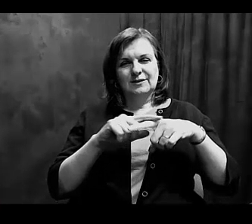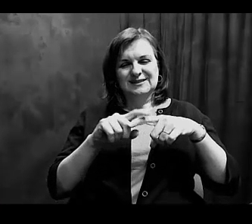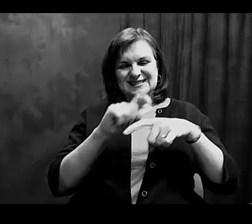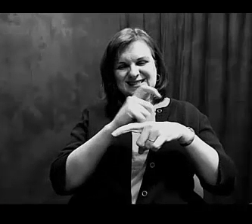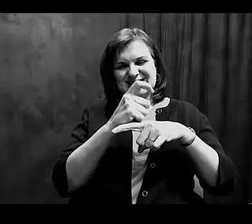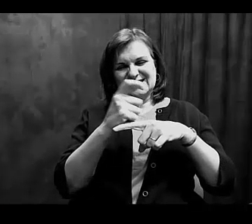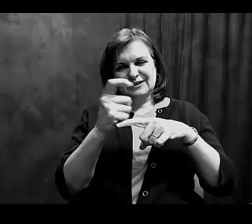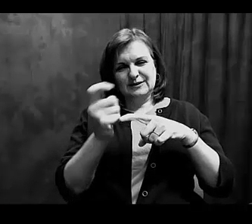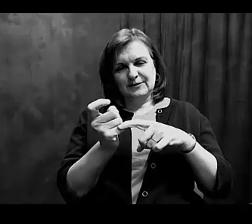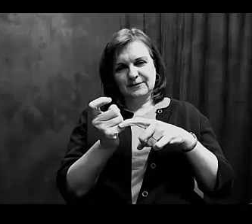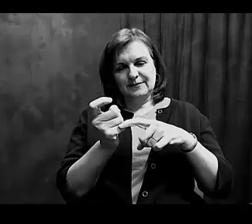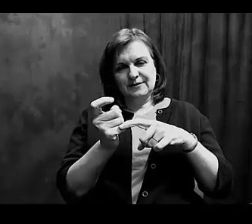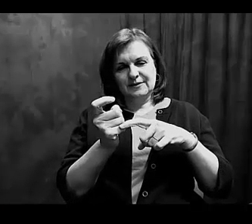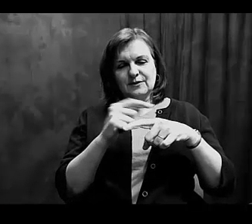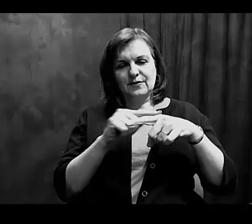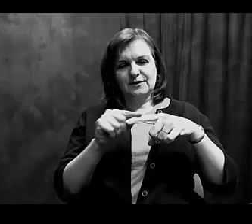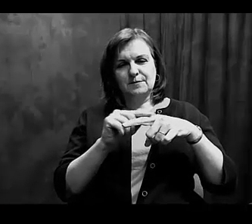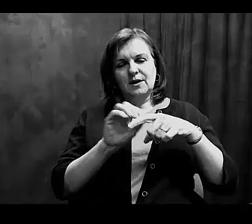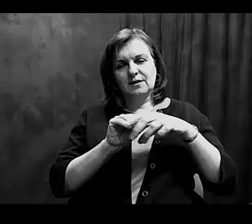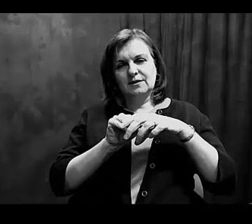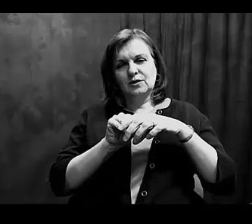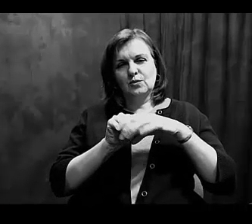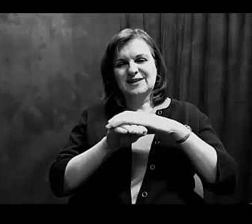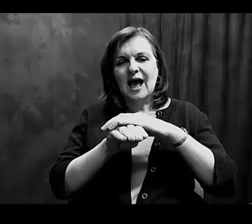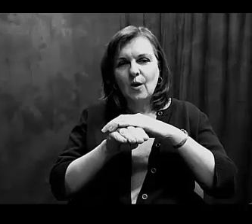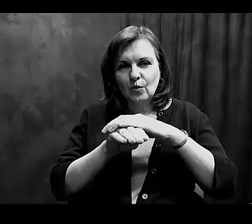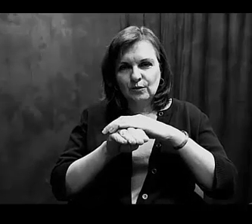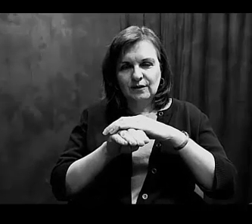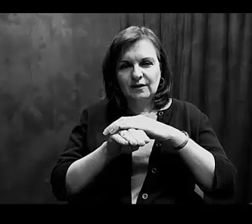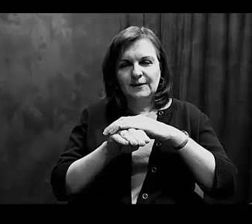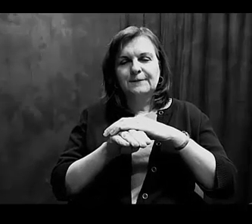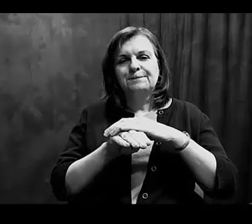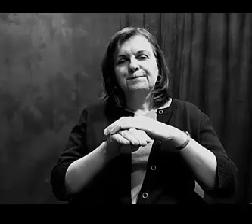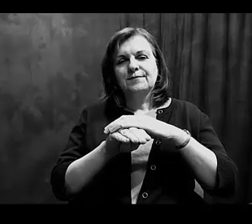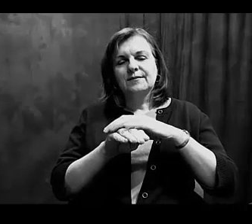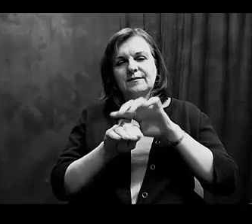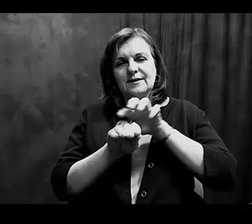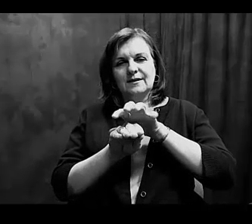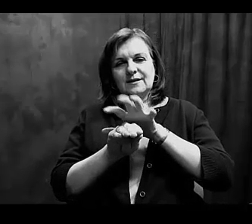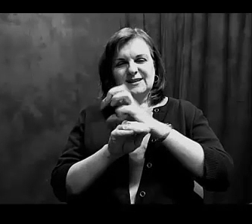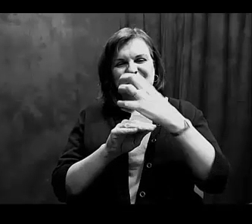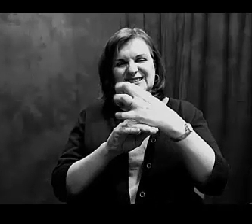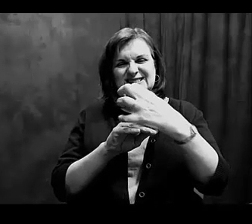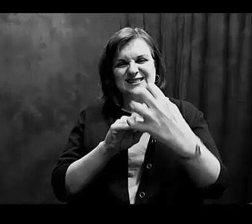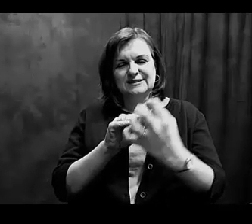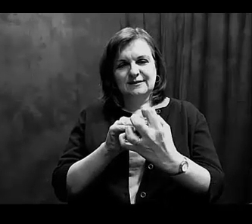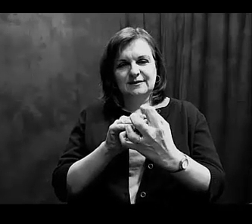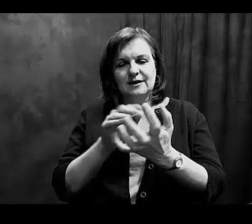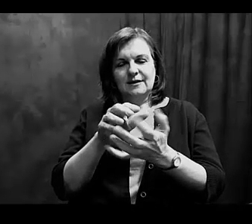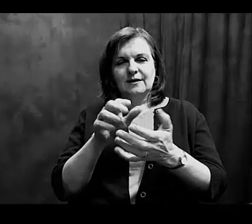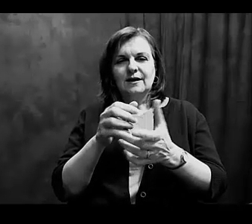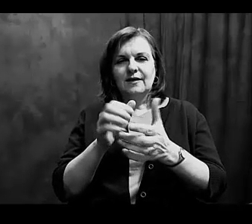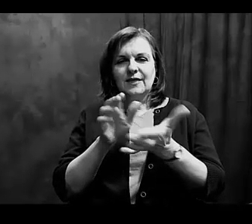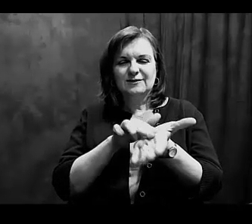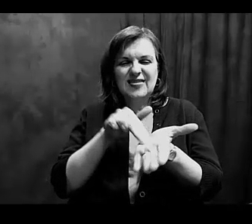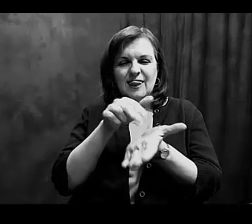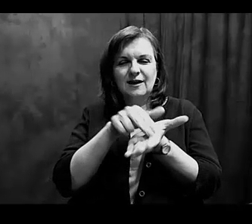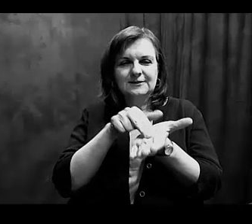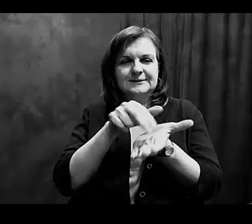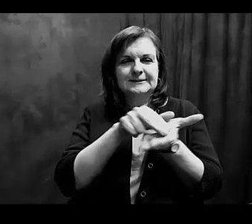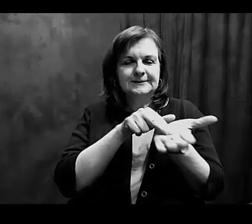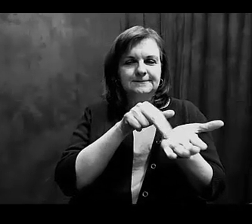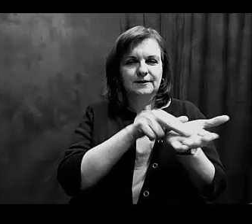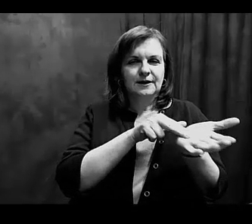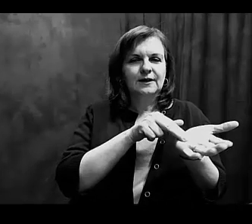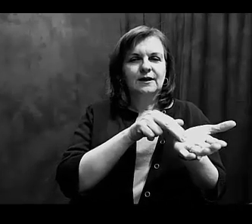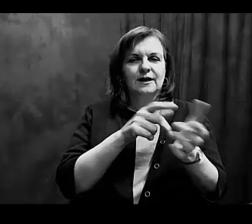so they literally are going to push this out -- so this is their big toungue -- push this out and literally with a licking motion